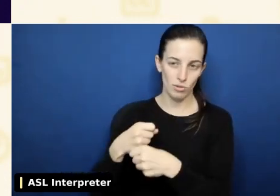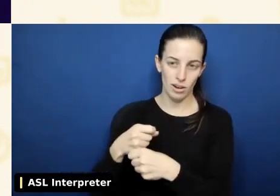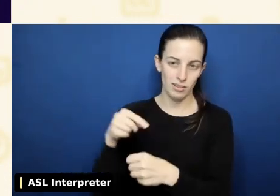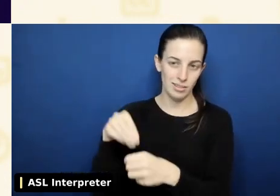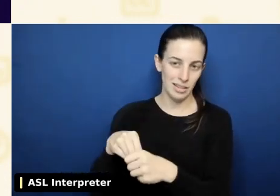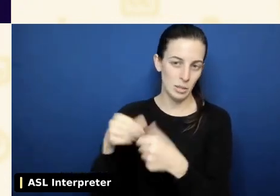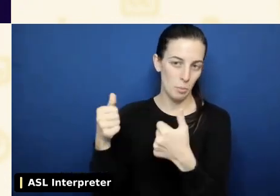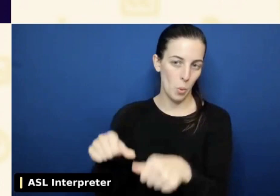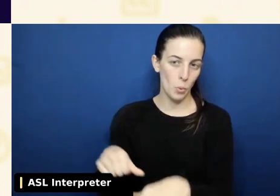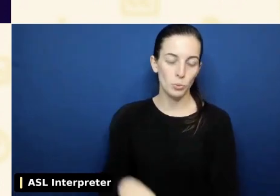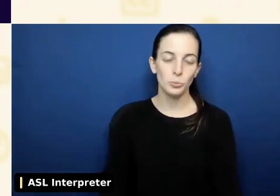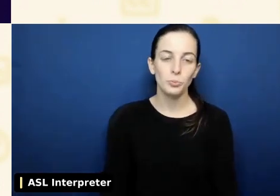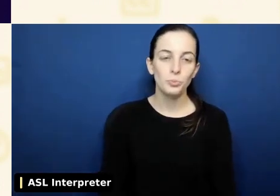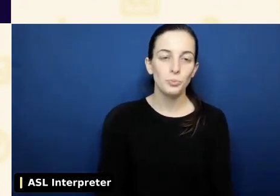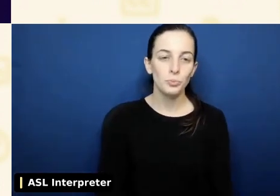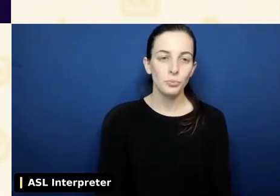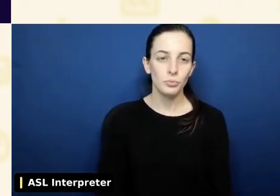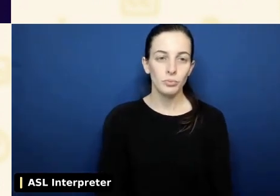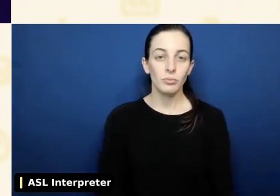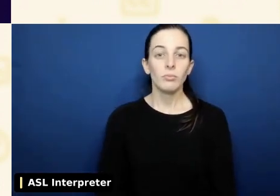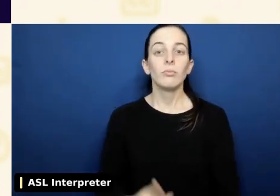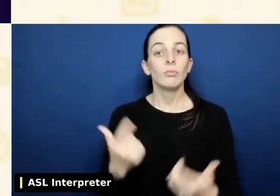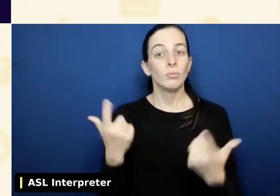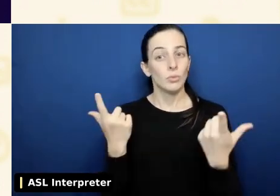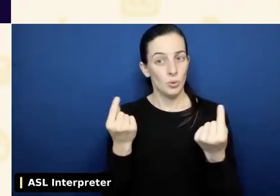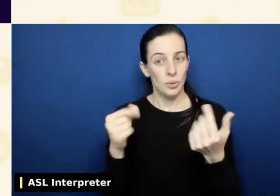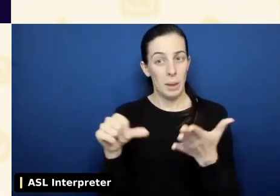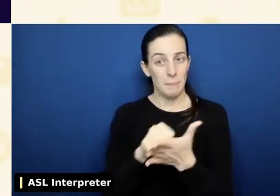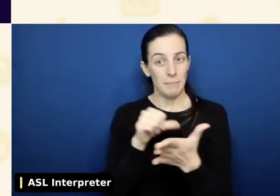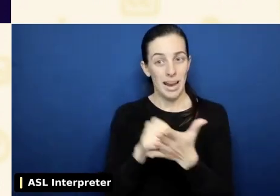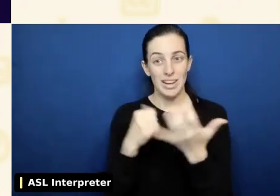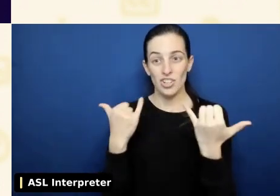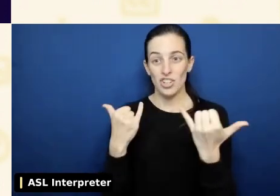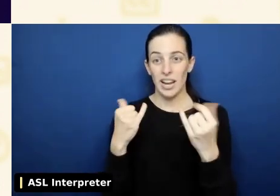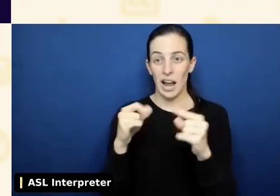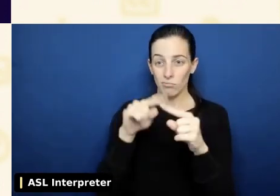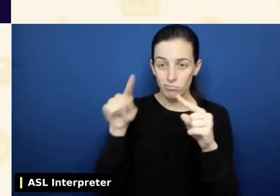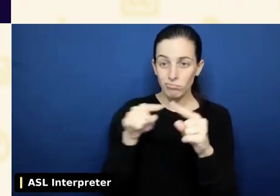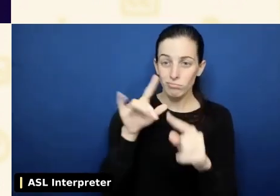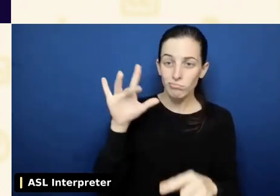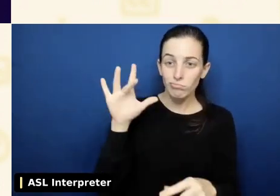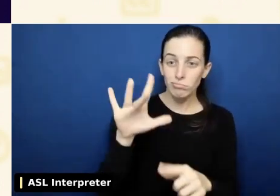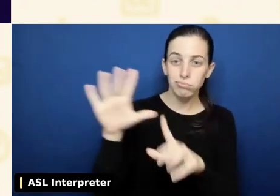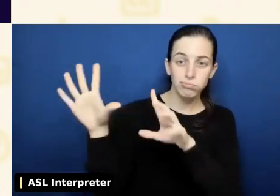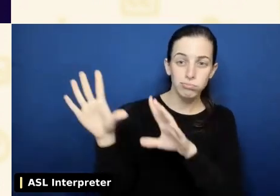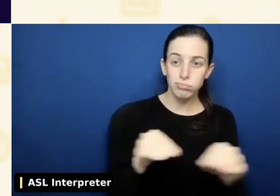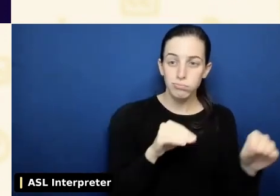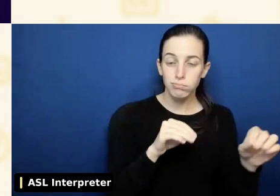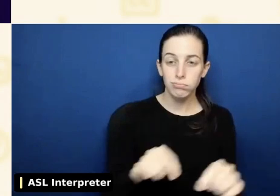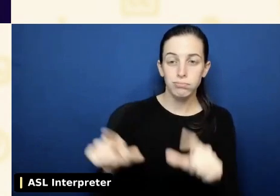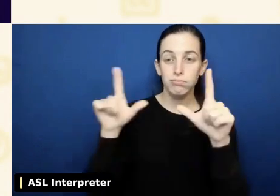Now, if I refresh the page, I'm going to show you a little bit